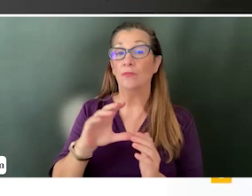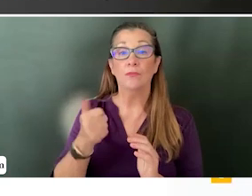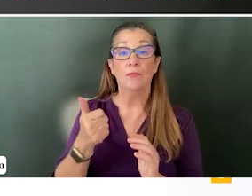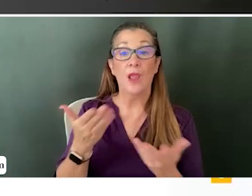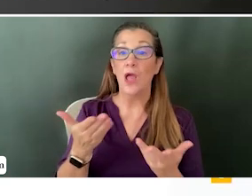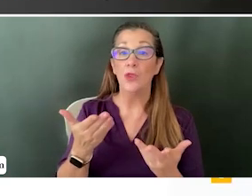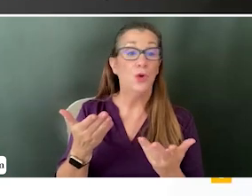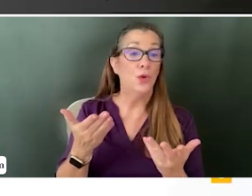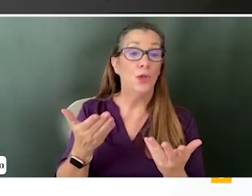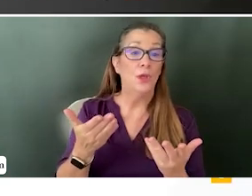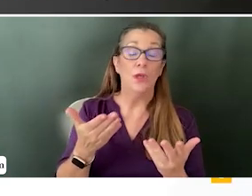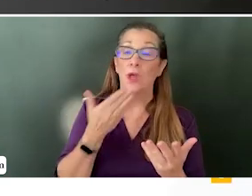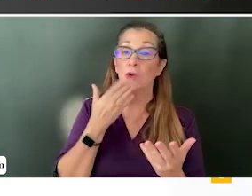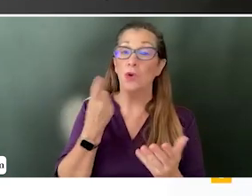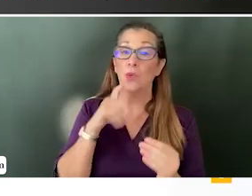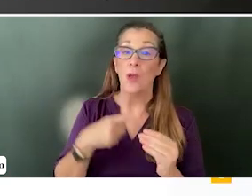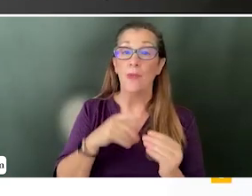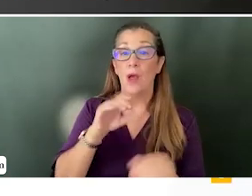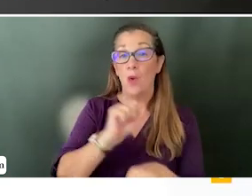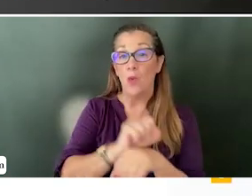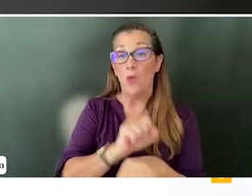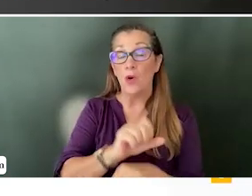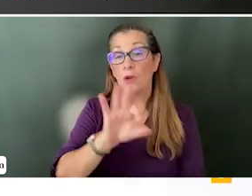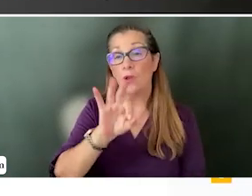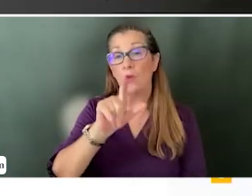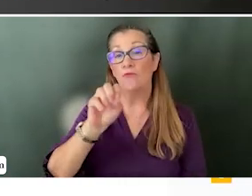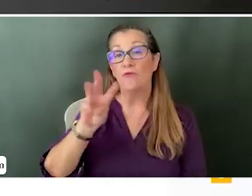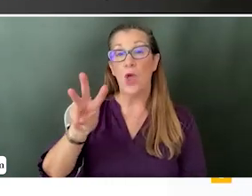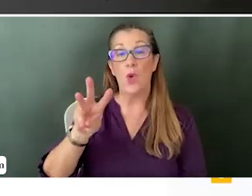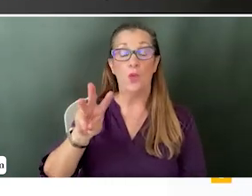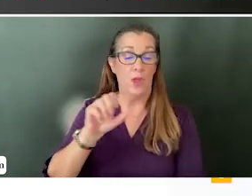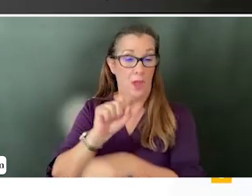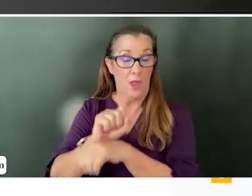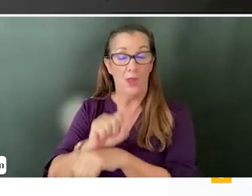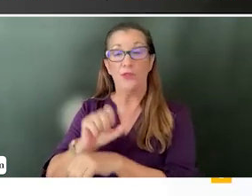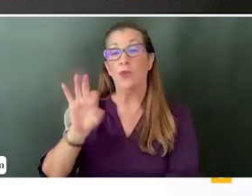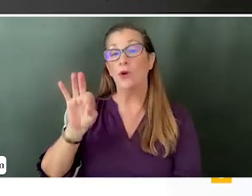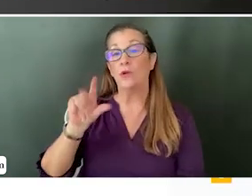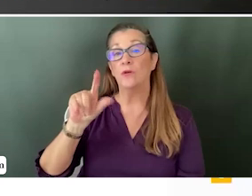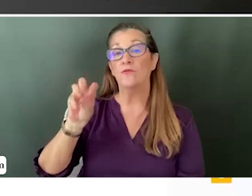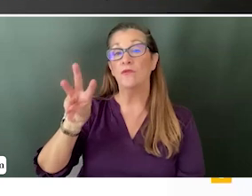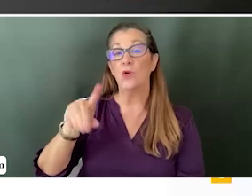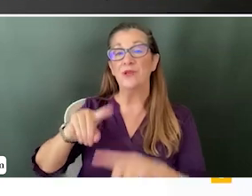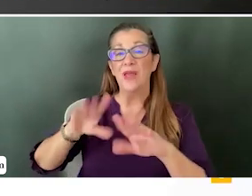Yeah. Um, good question about the workflow suggestions. Uh, the workflow depends on how the content comes to us.